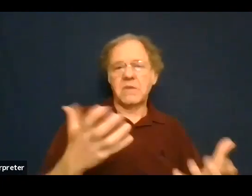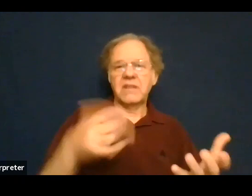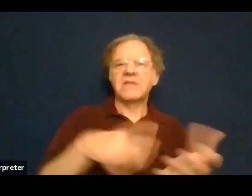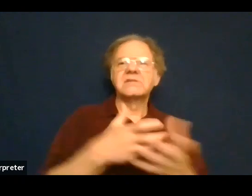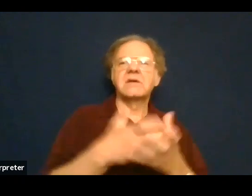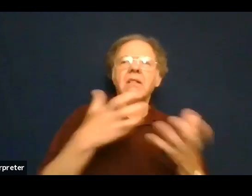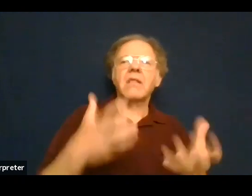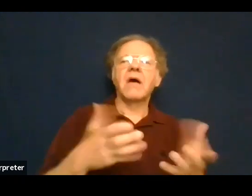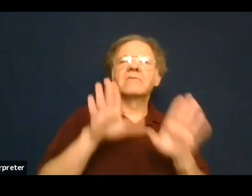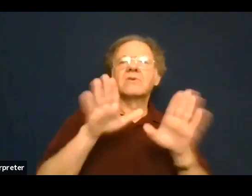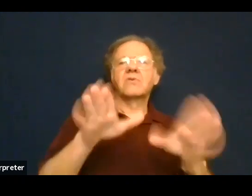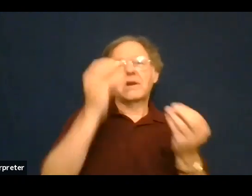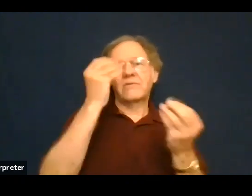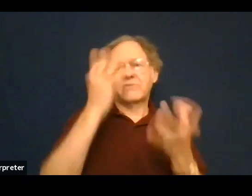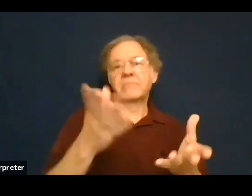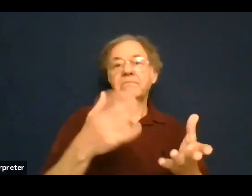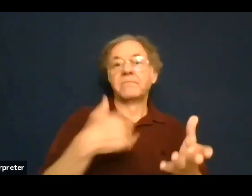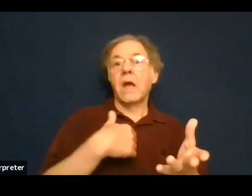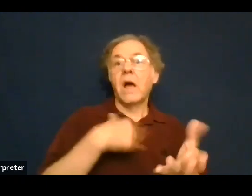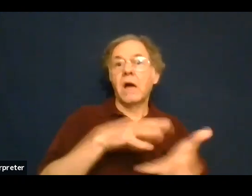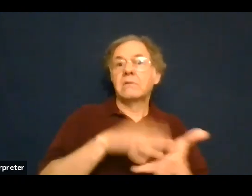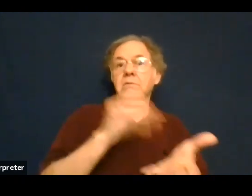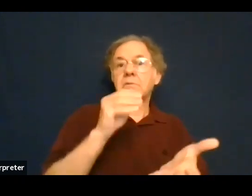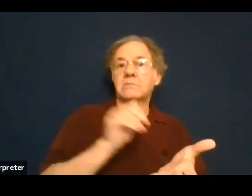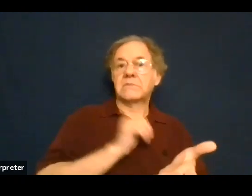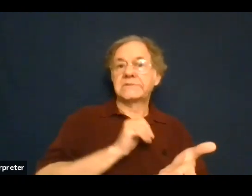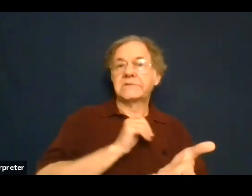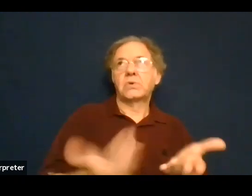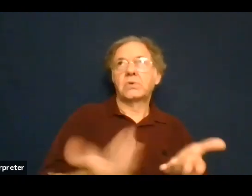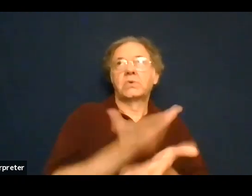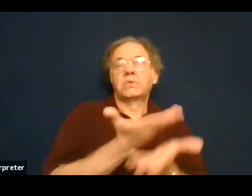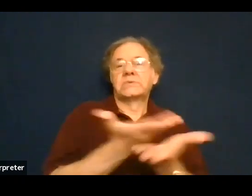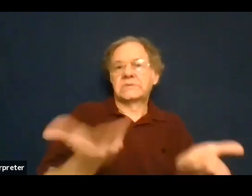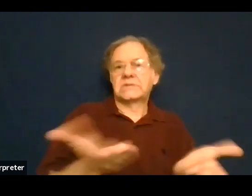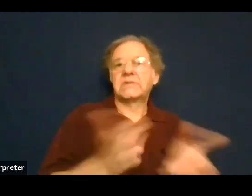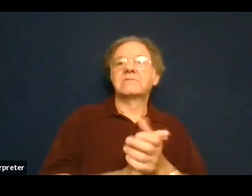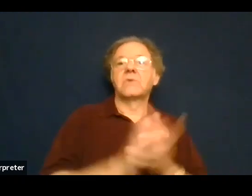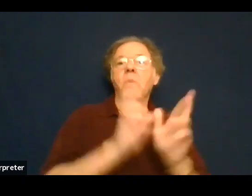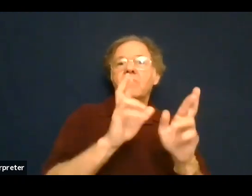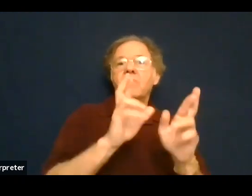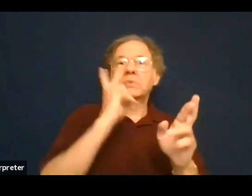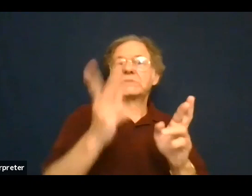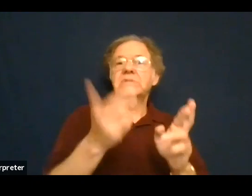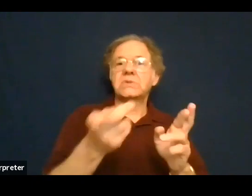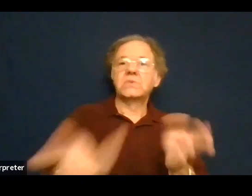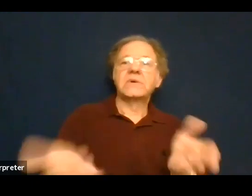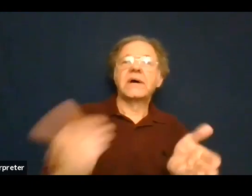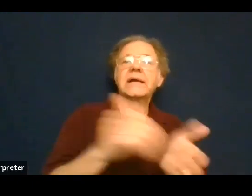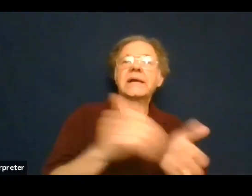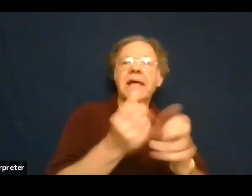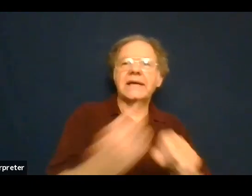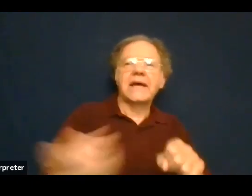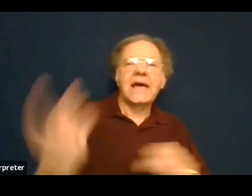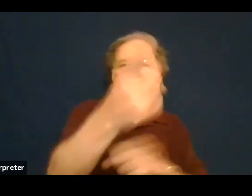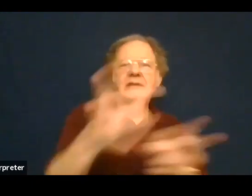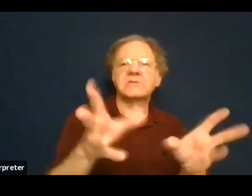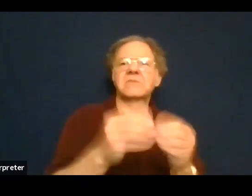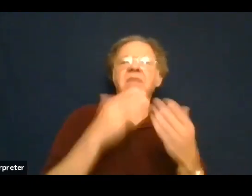I certainly learned new stuff, and hopefully we'll see you all at next year's meeting. Thank you very much.